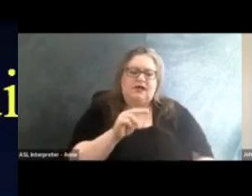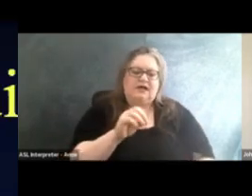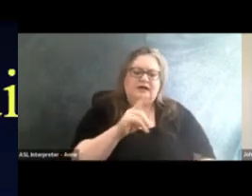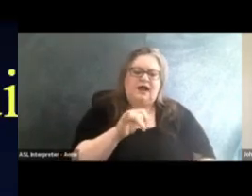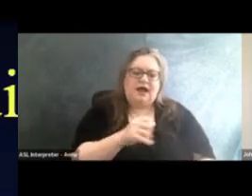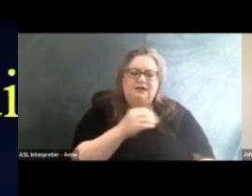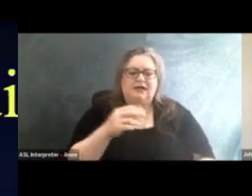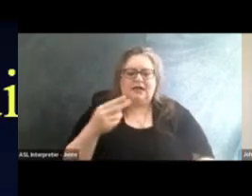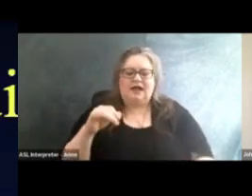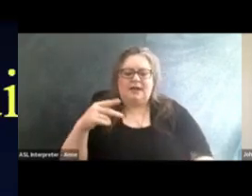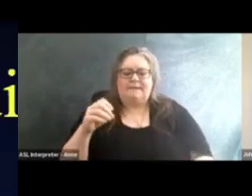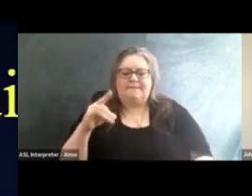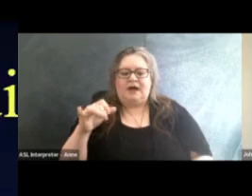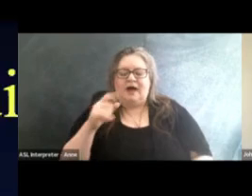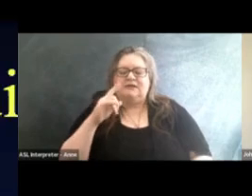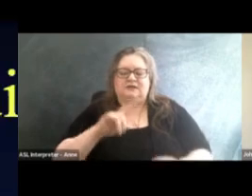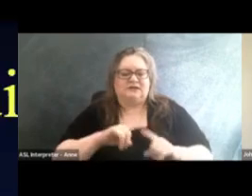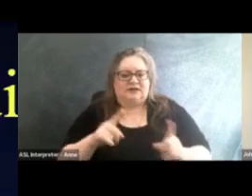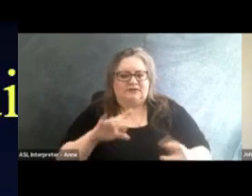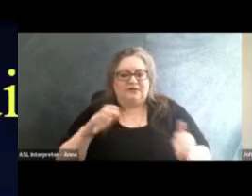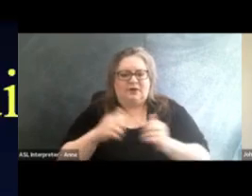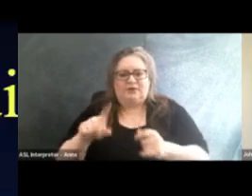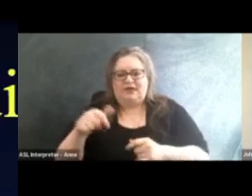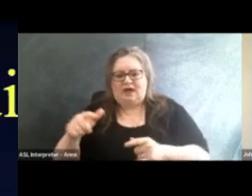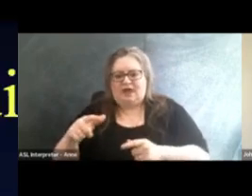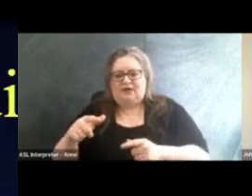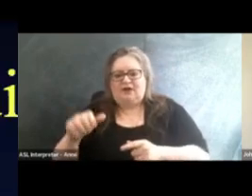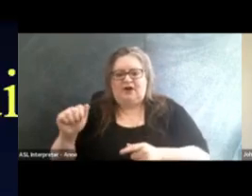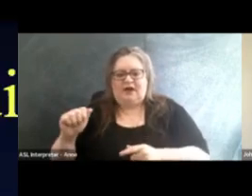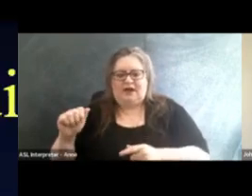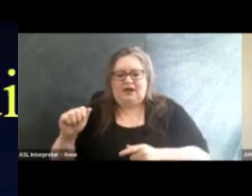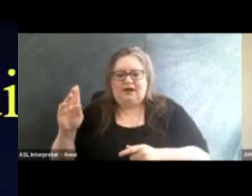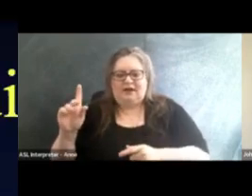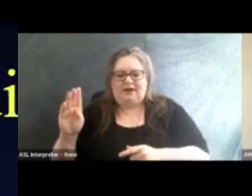brain injury a bit differently than the other acquired brain injuries. Now, traumatic brain